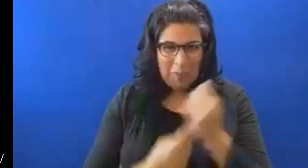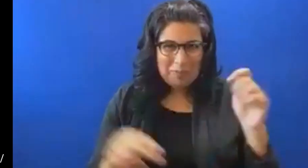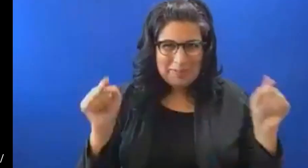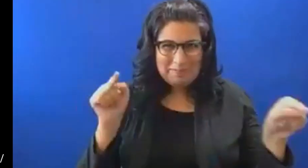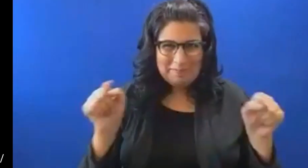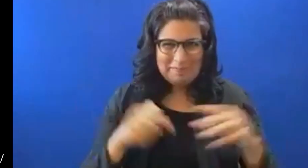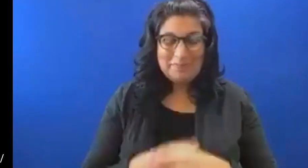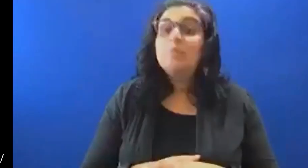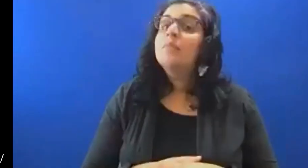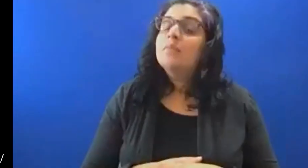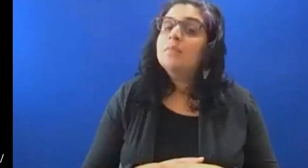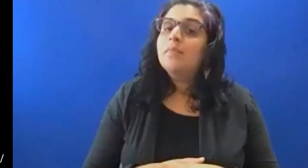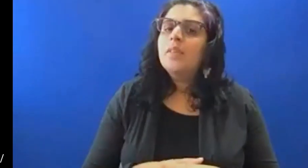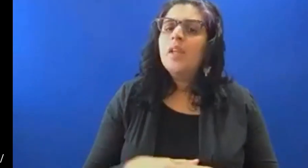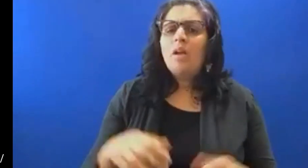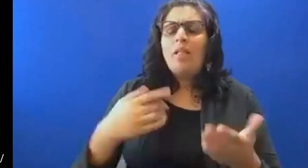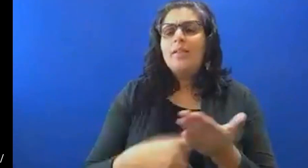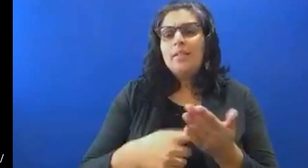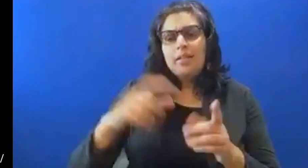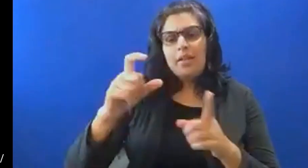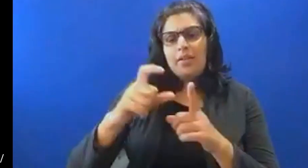Let's talk about ableism. Can you define it first?